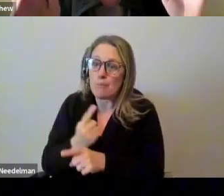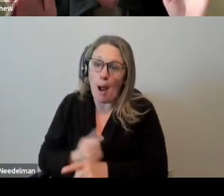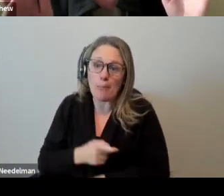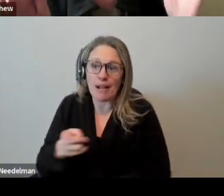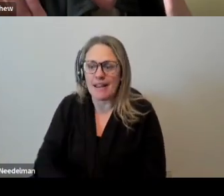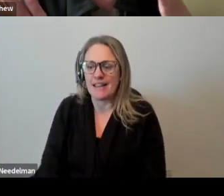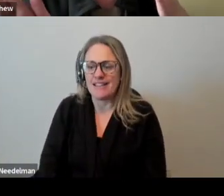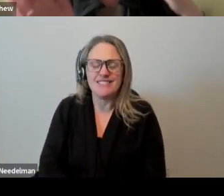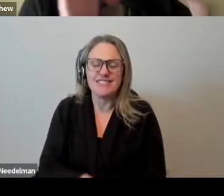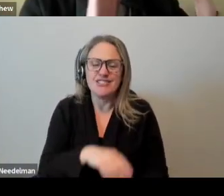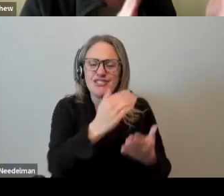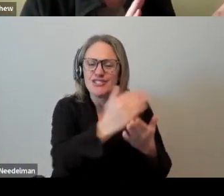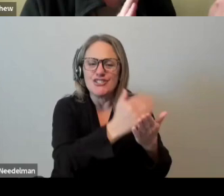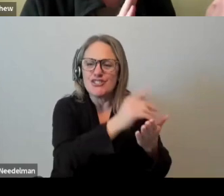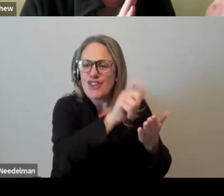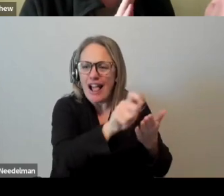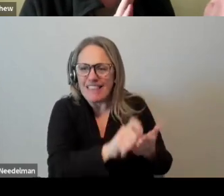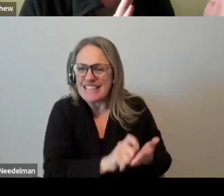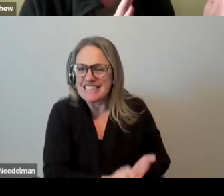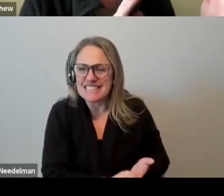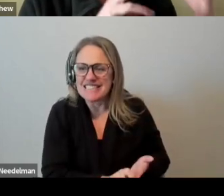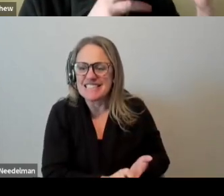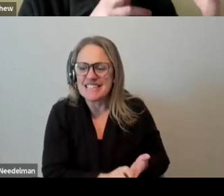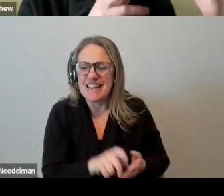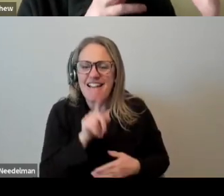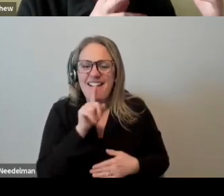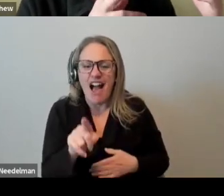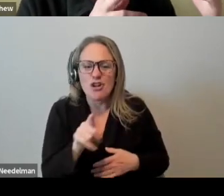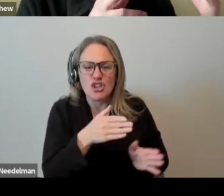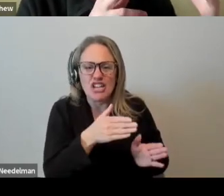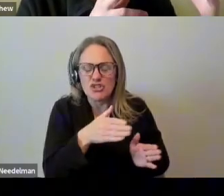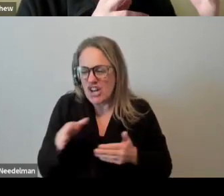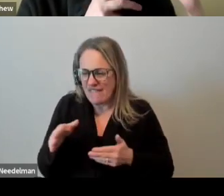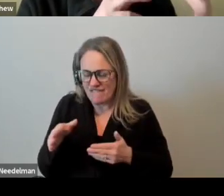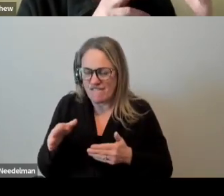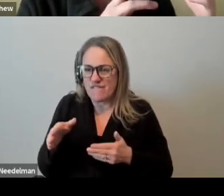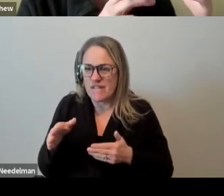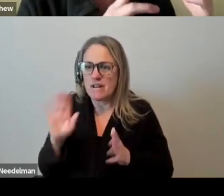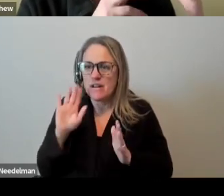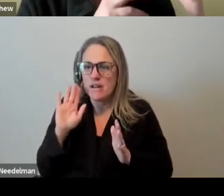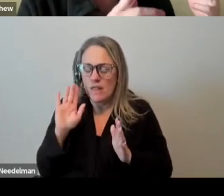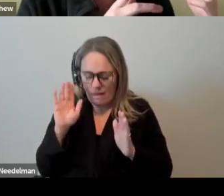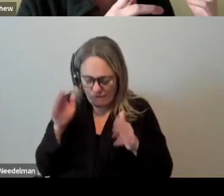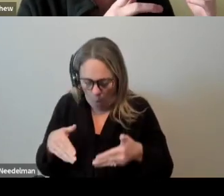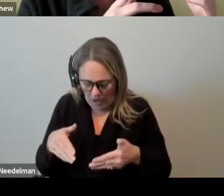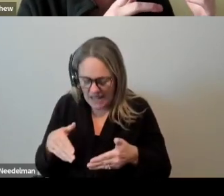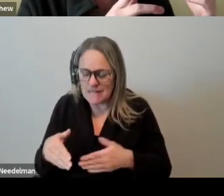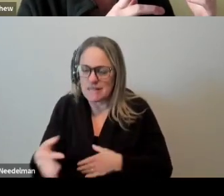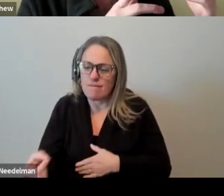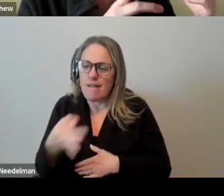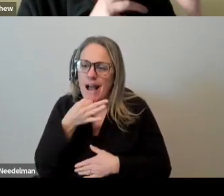Checklists actually shift sort of where the locus of expertise exists.